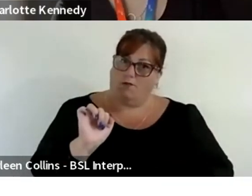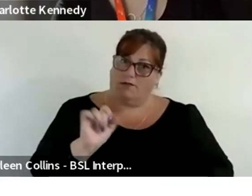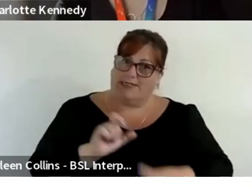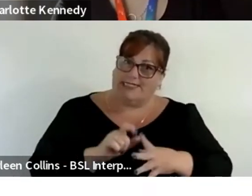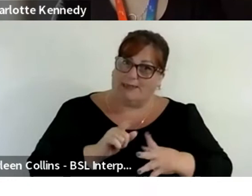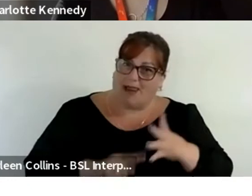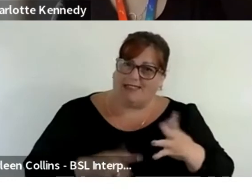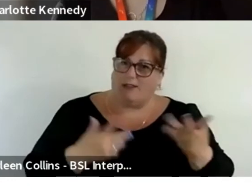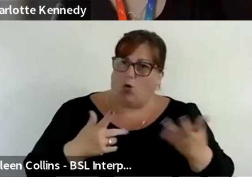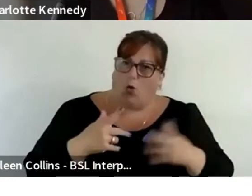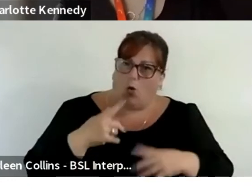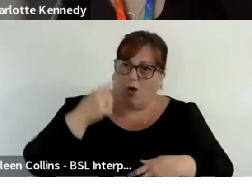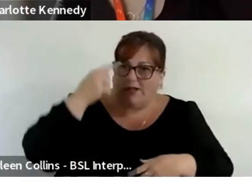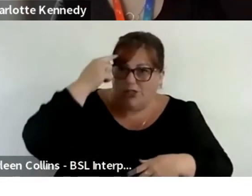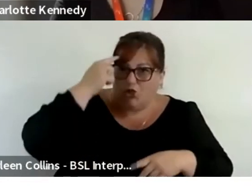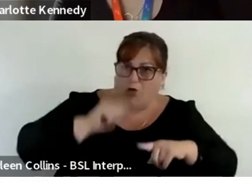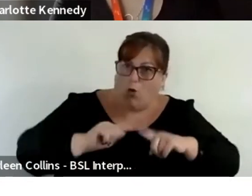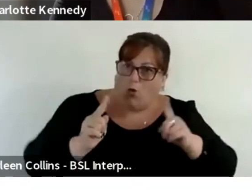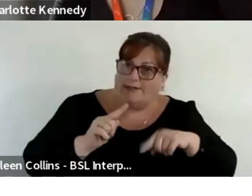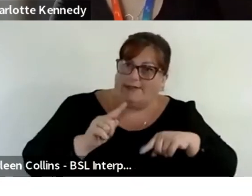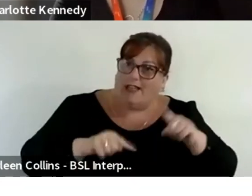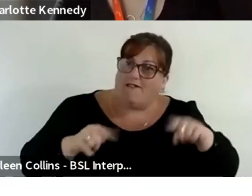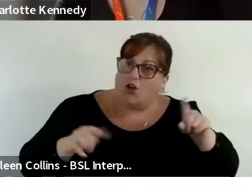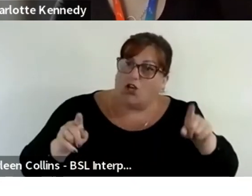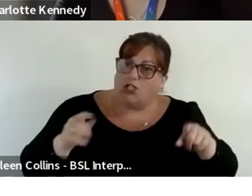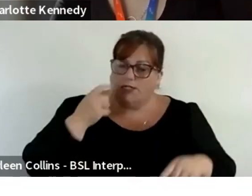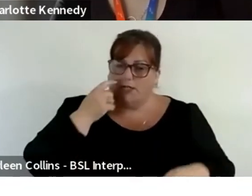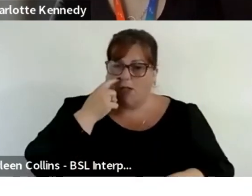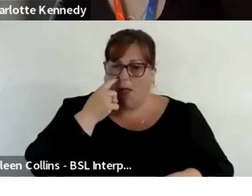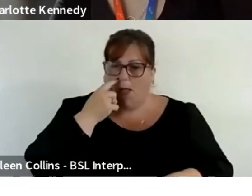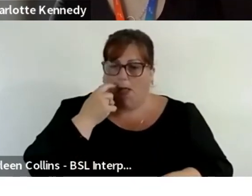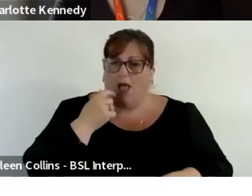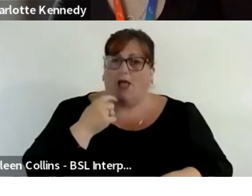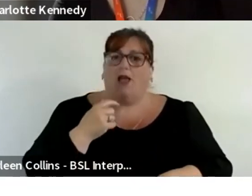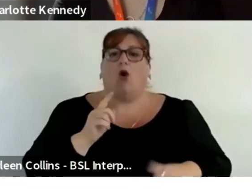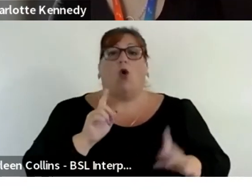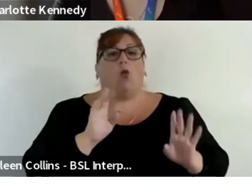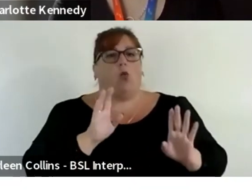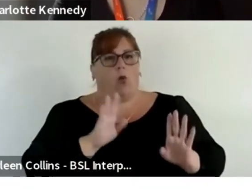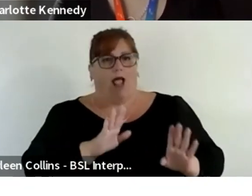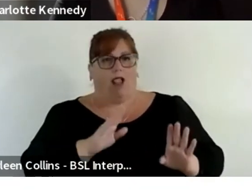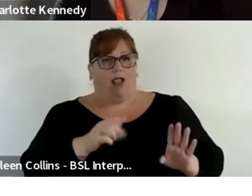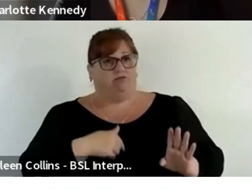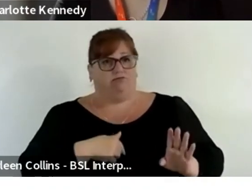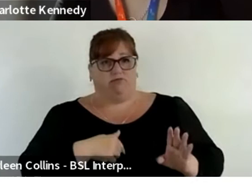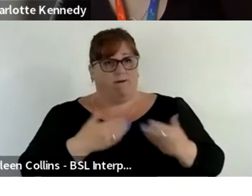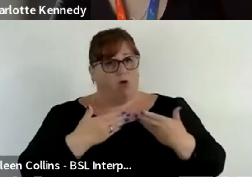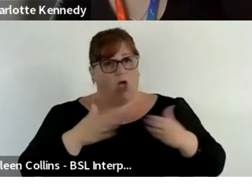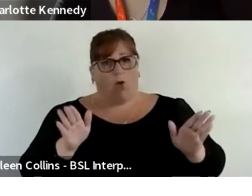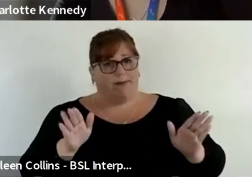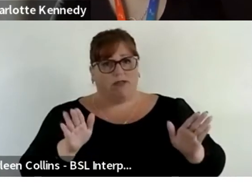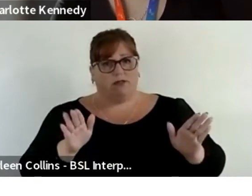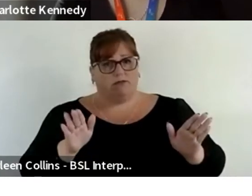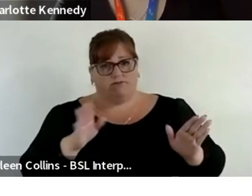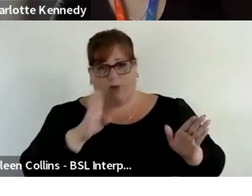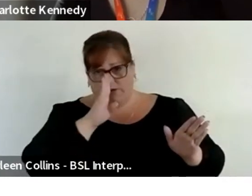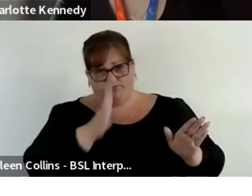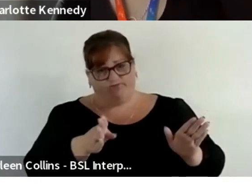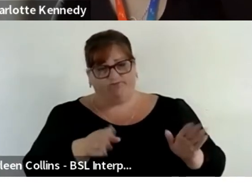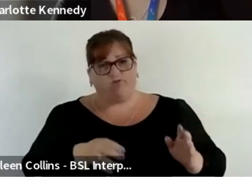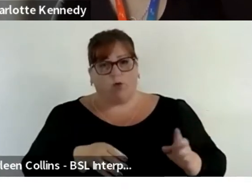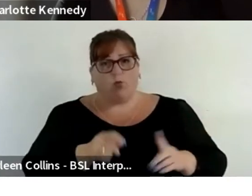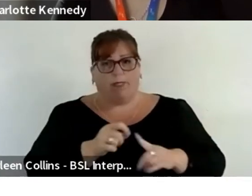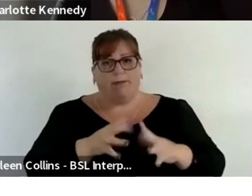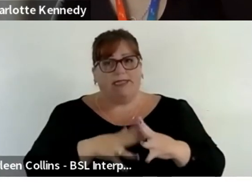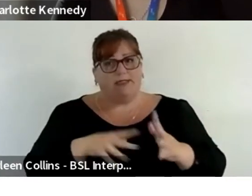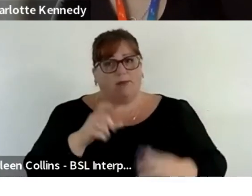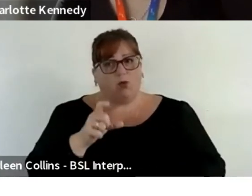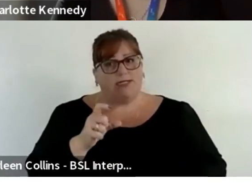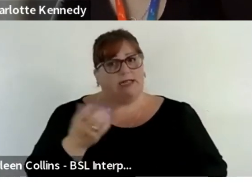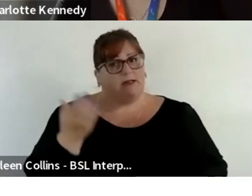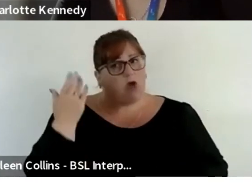I mentioned my autism spectrum